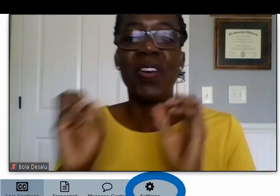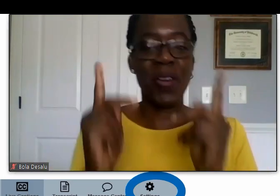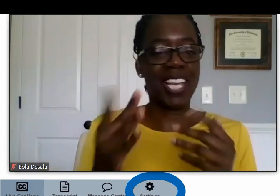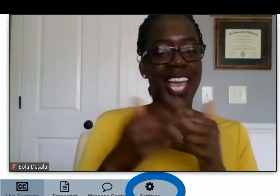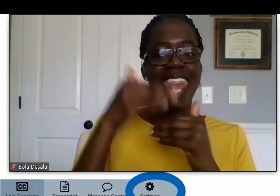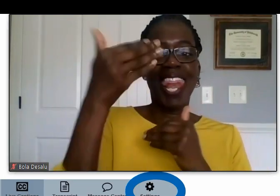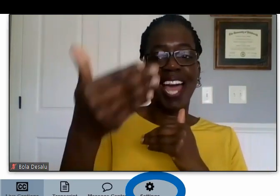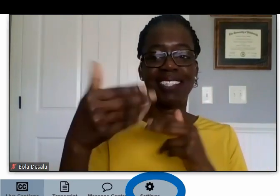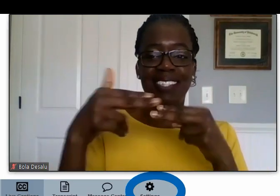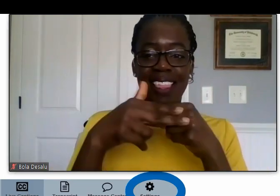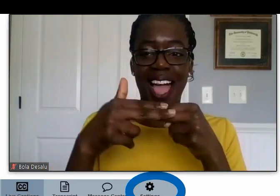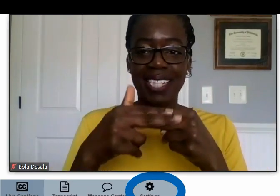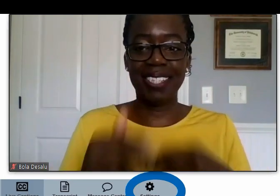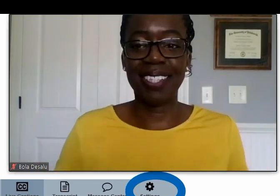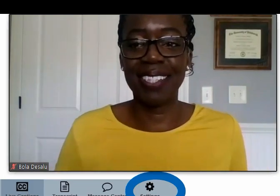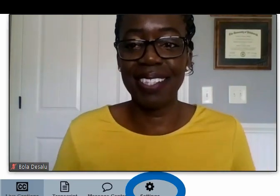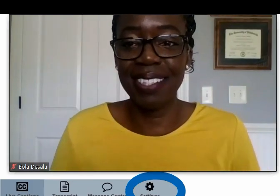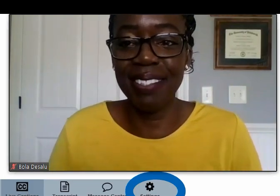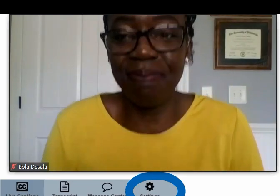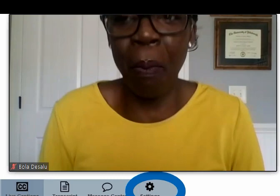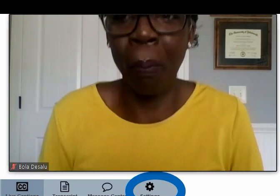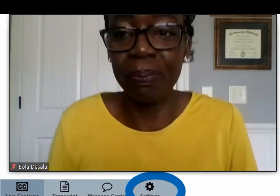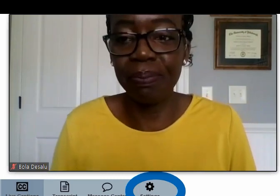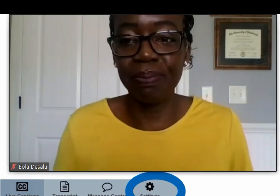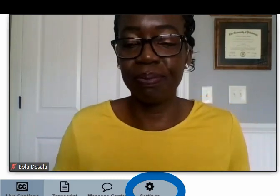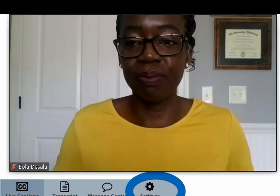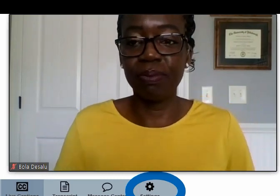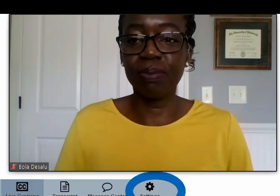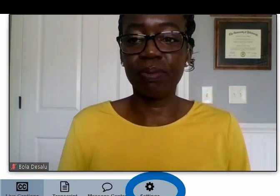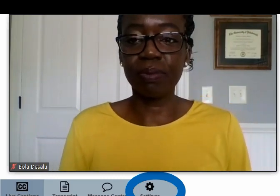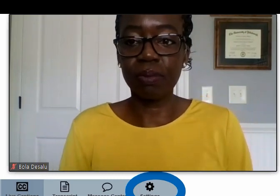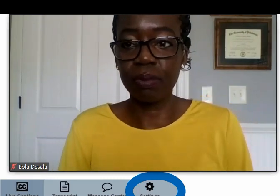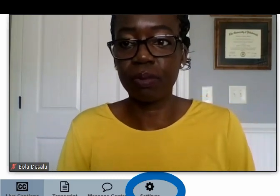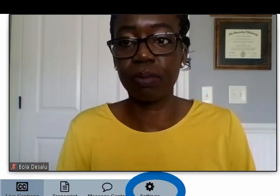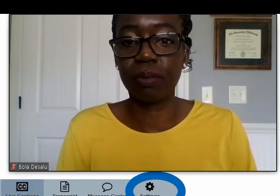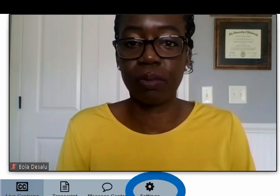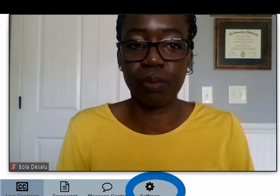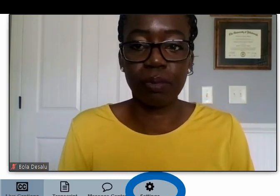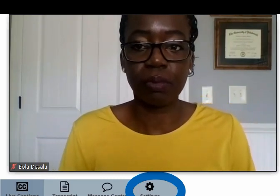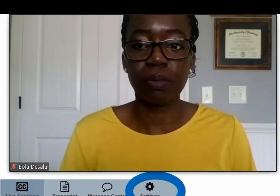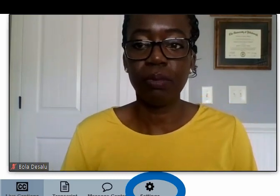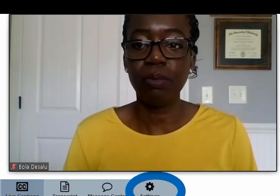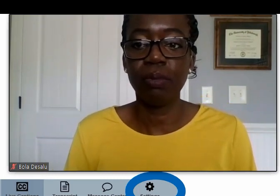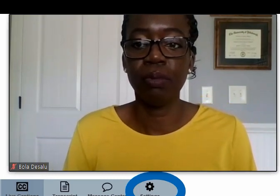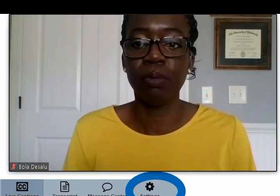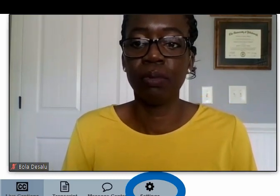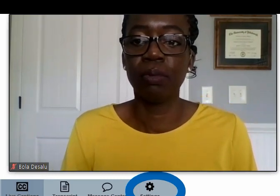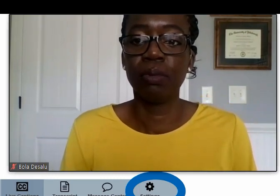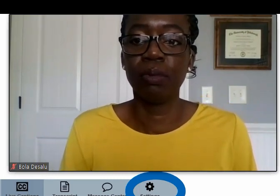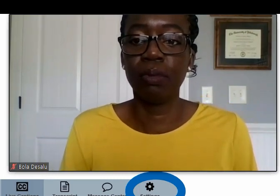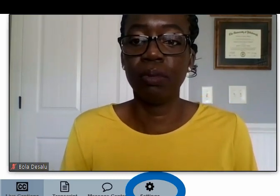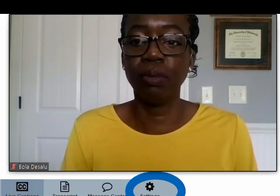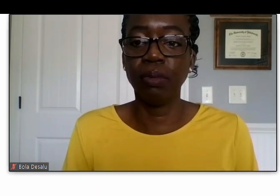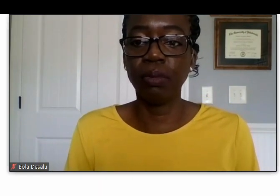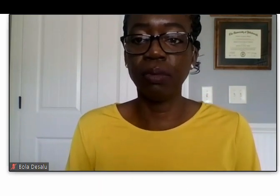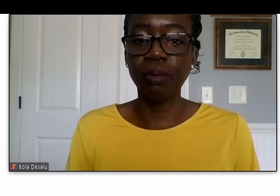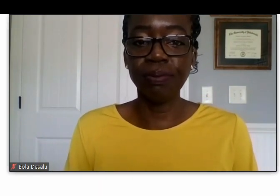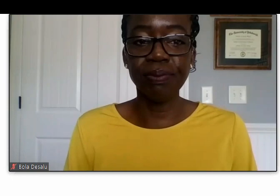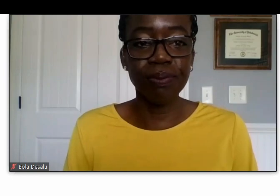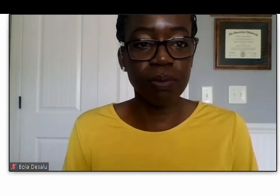then the cell phone for the actual RCC and I just gave you the sample of what that looks like. Next slide please, Megan.